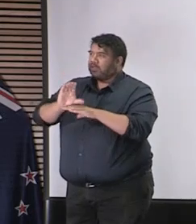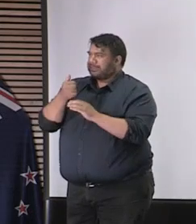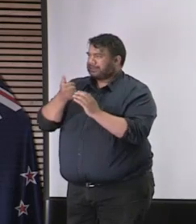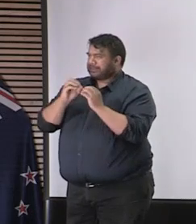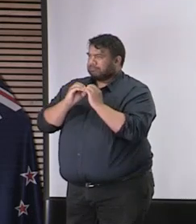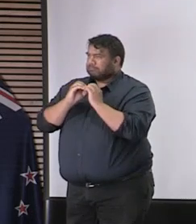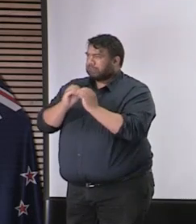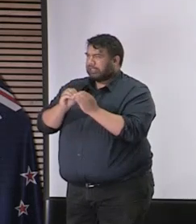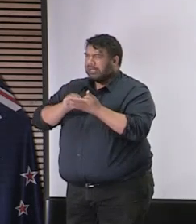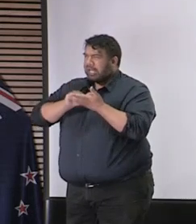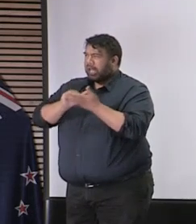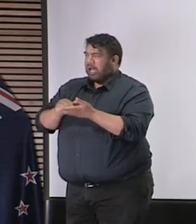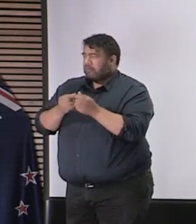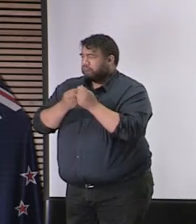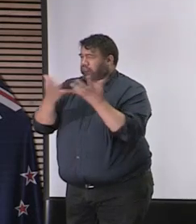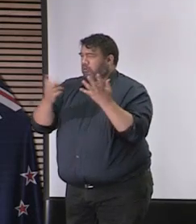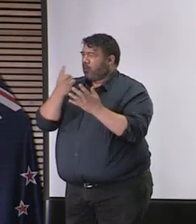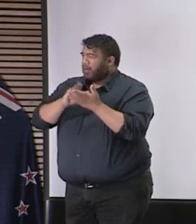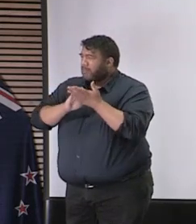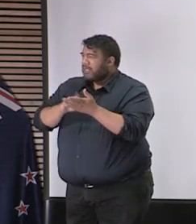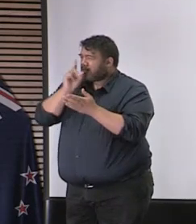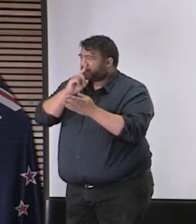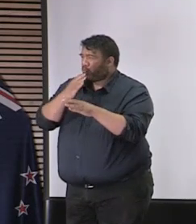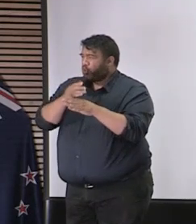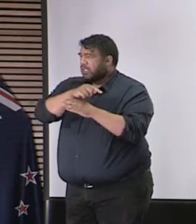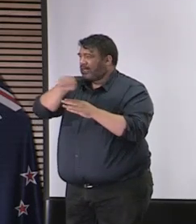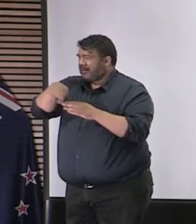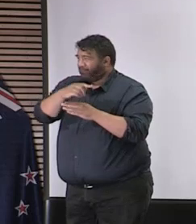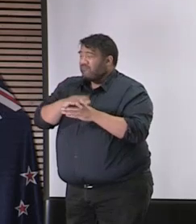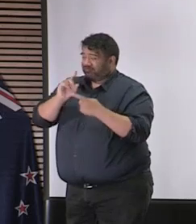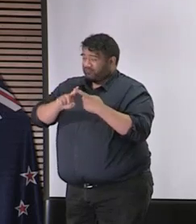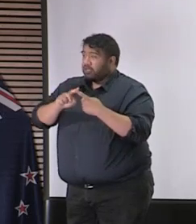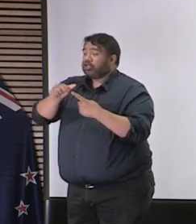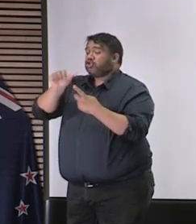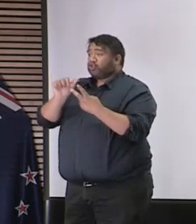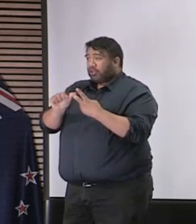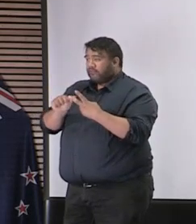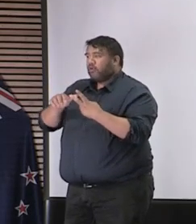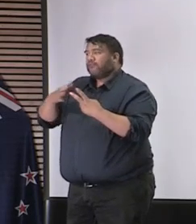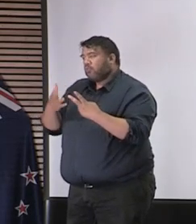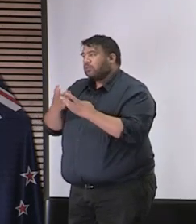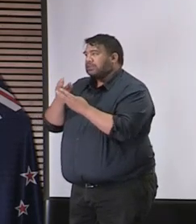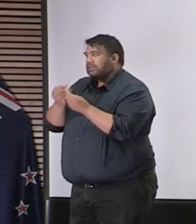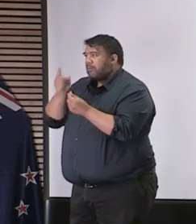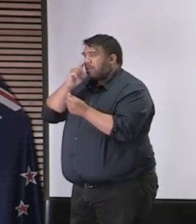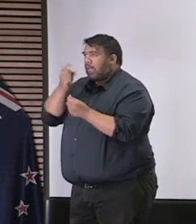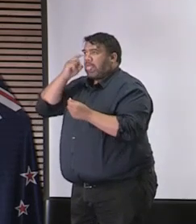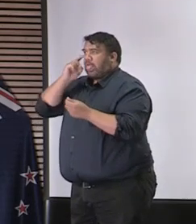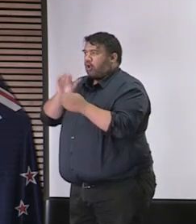country, is that we worked to get that out the door straight away. So over $6 billion helping over 1 million